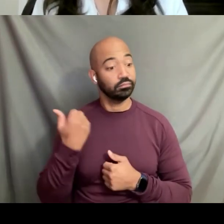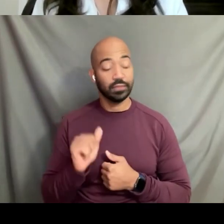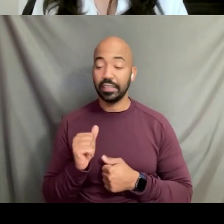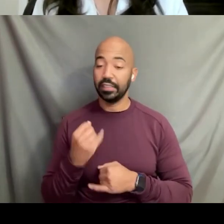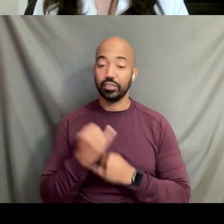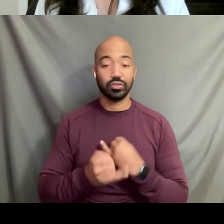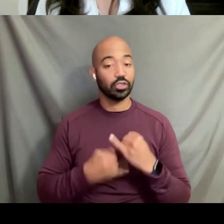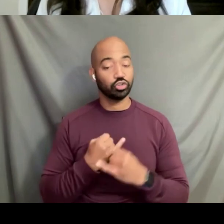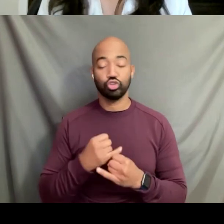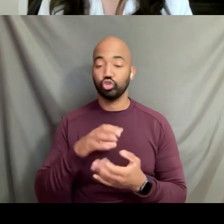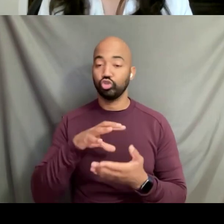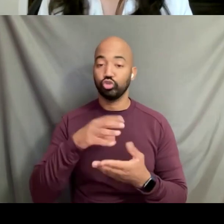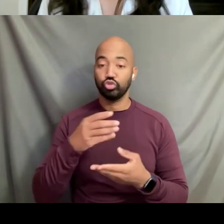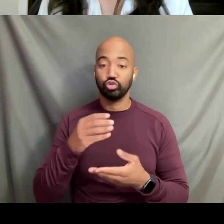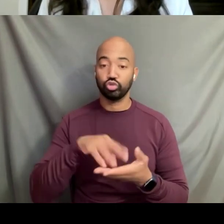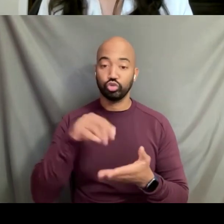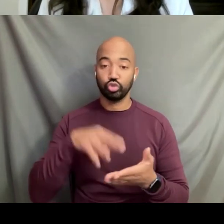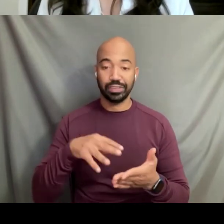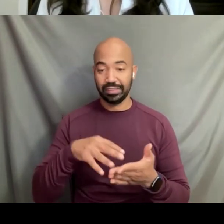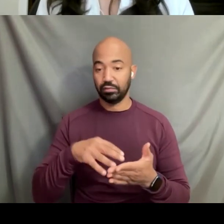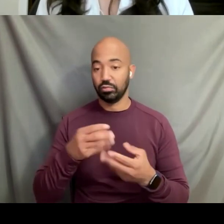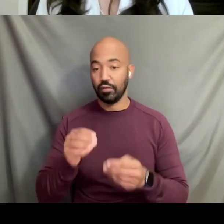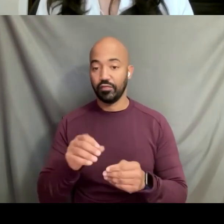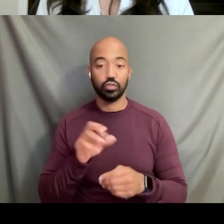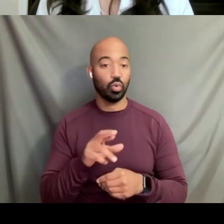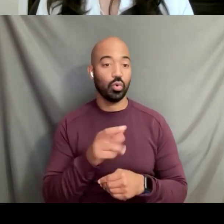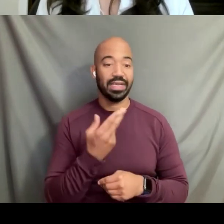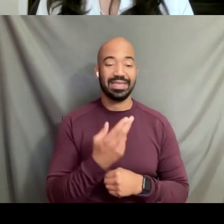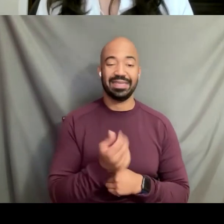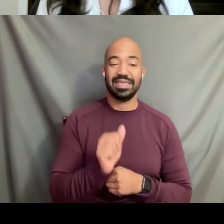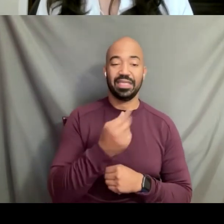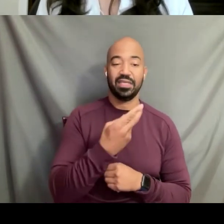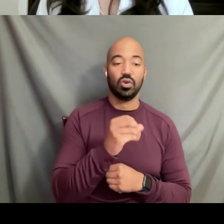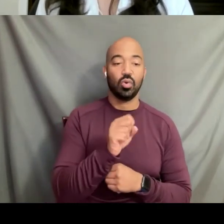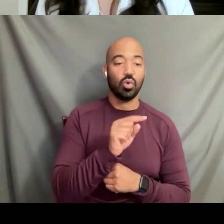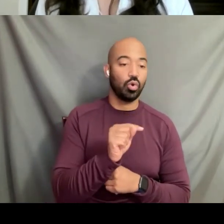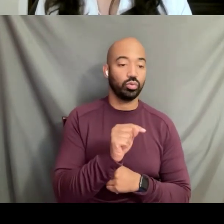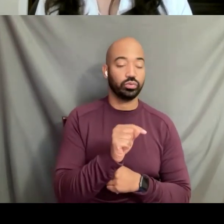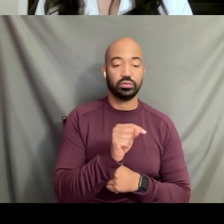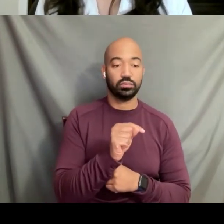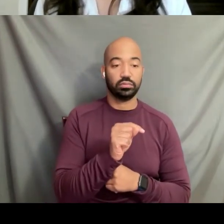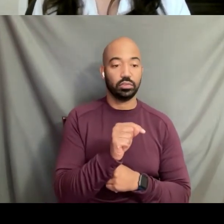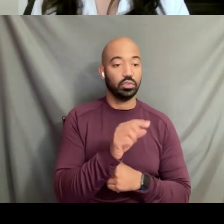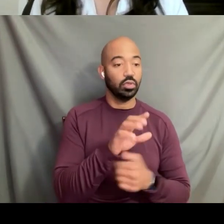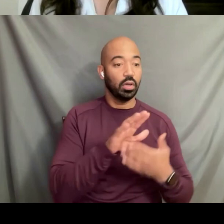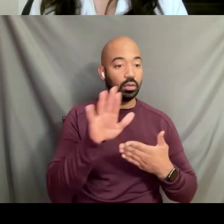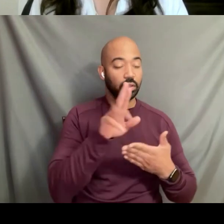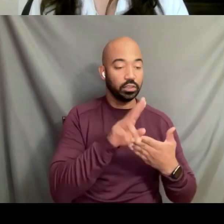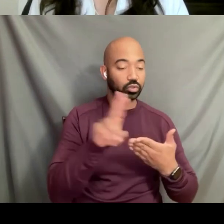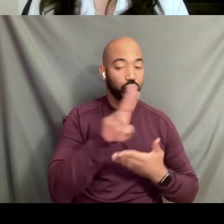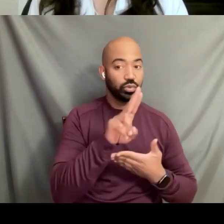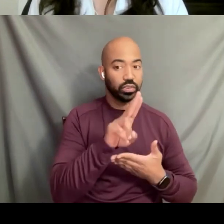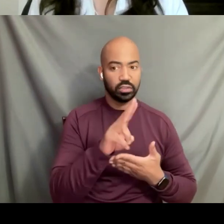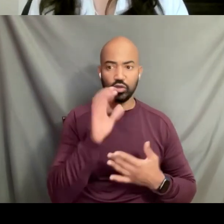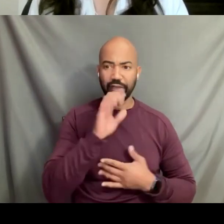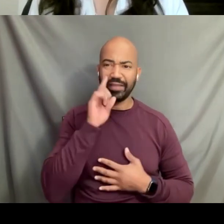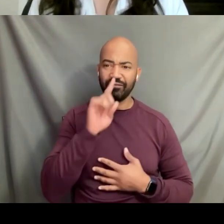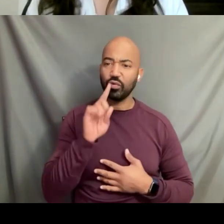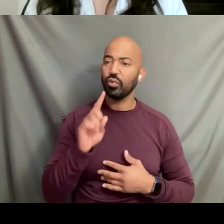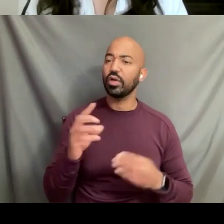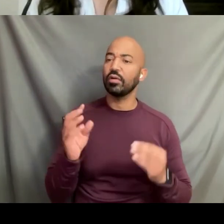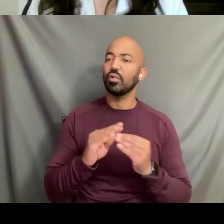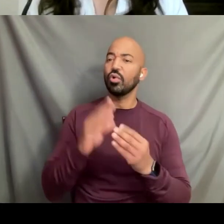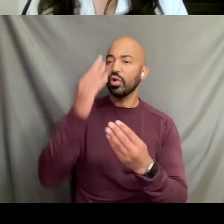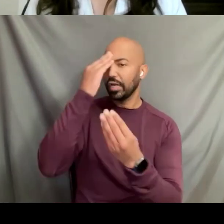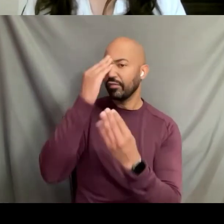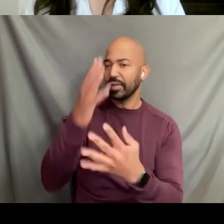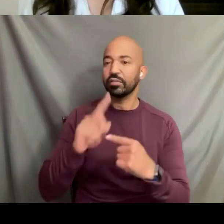or any U.S. host Institution that might just be seeking more information about how to welcome and